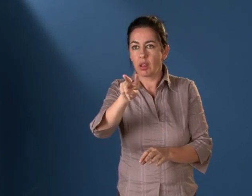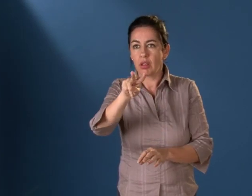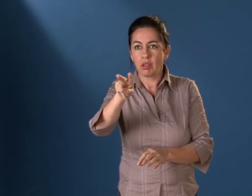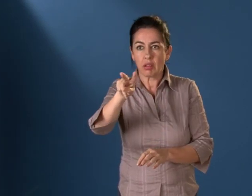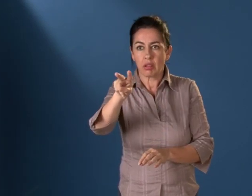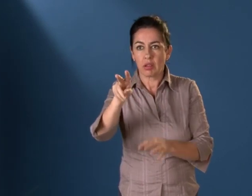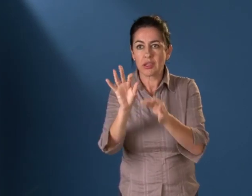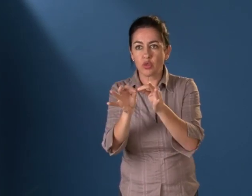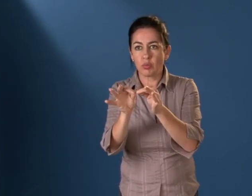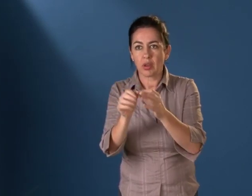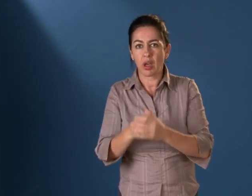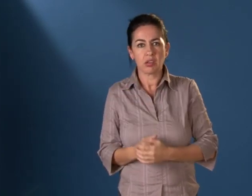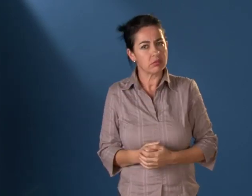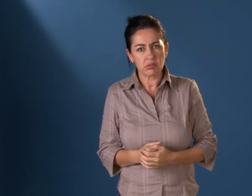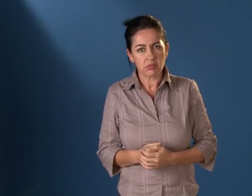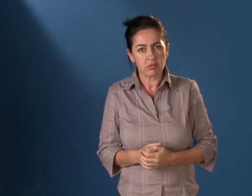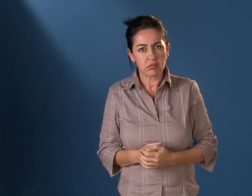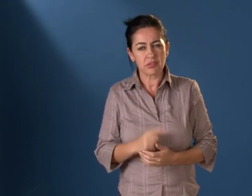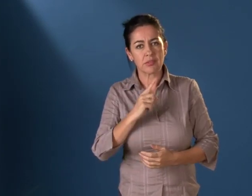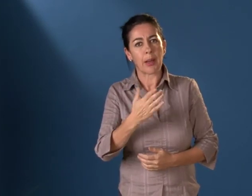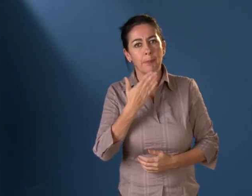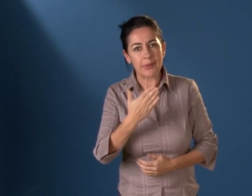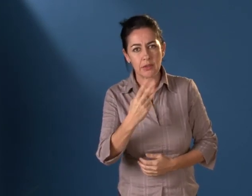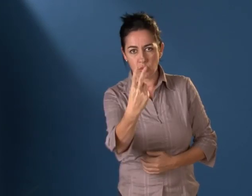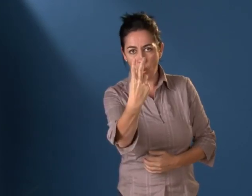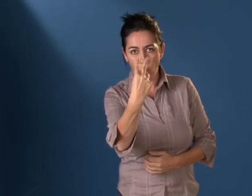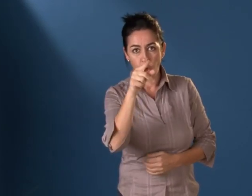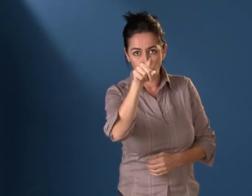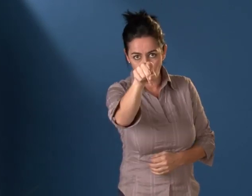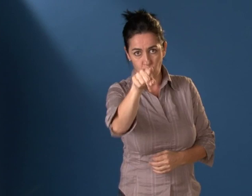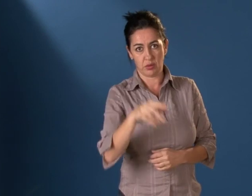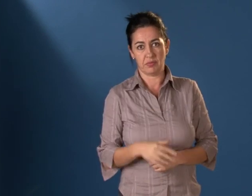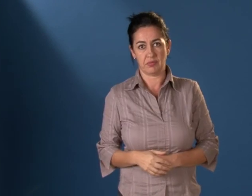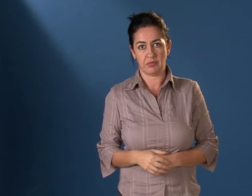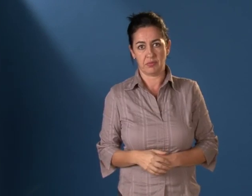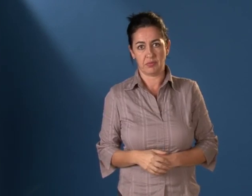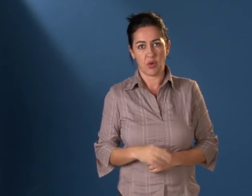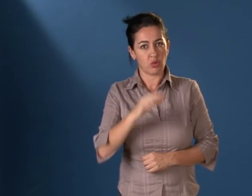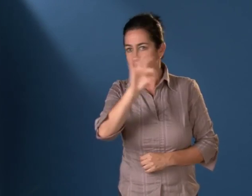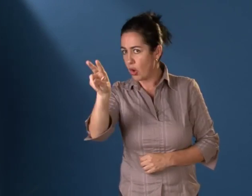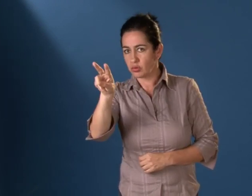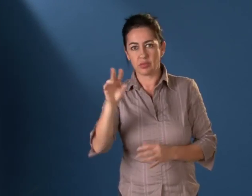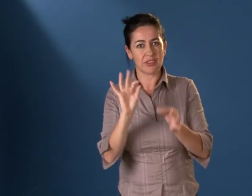the health professional to talk to you directly and not to talk to the interpreter.